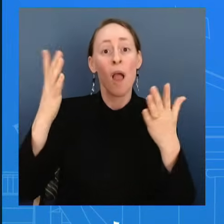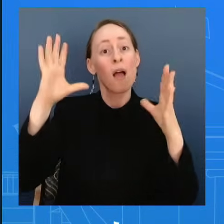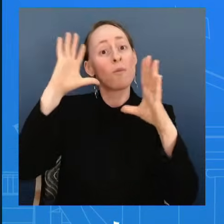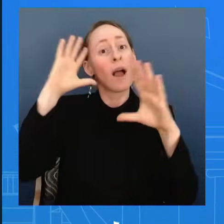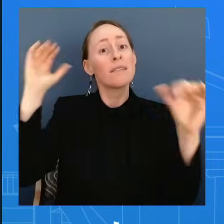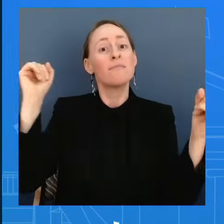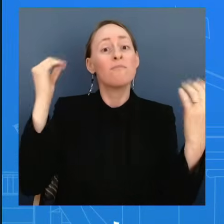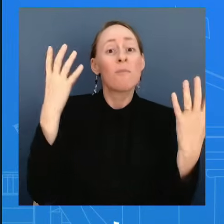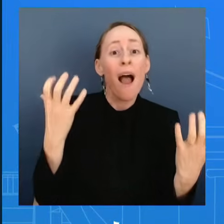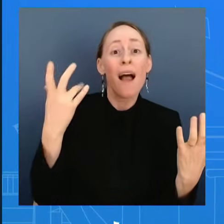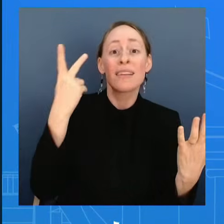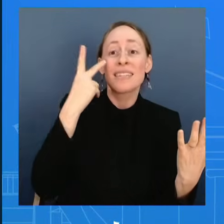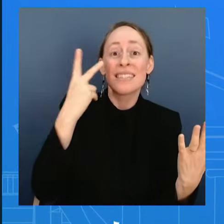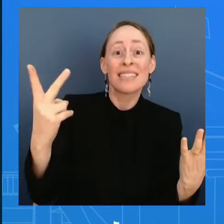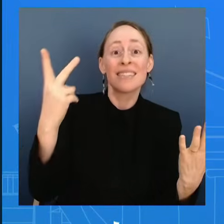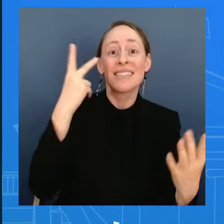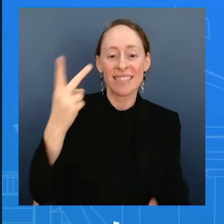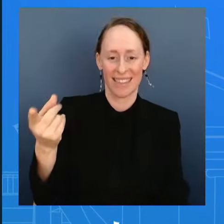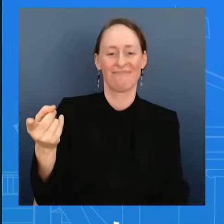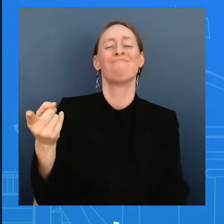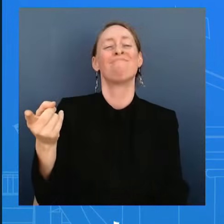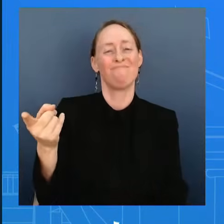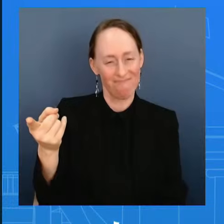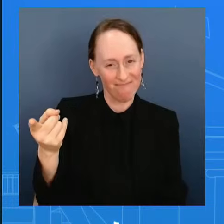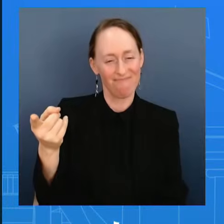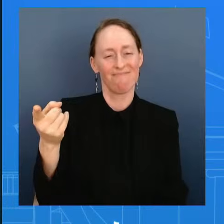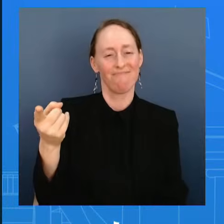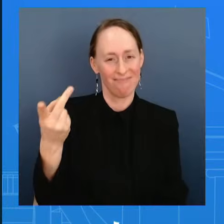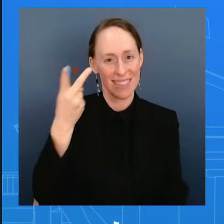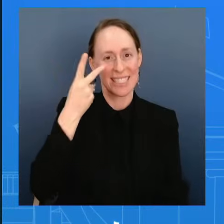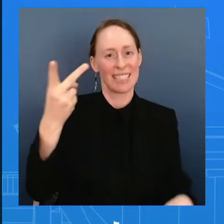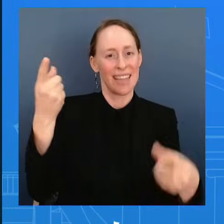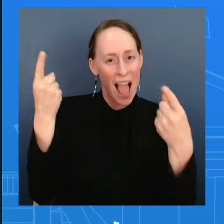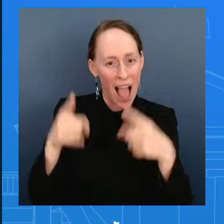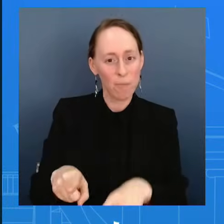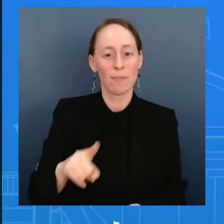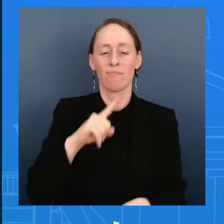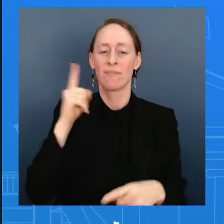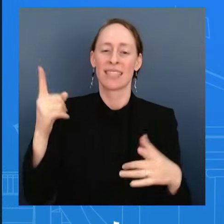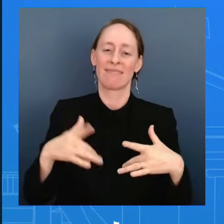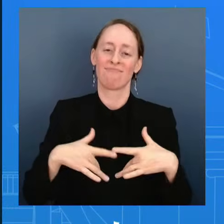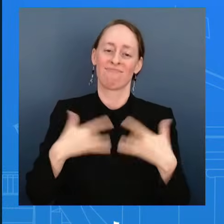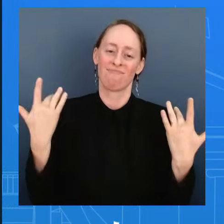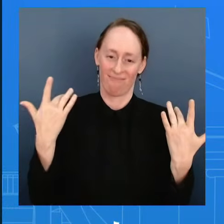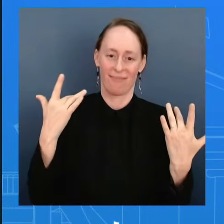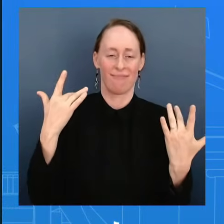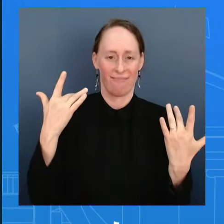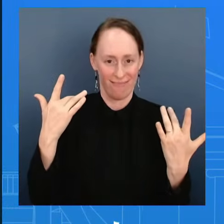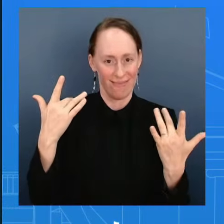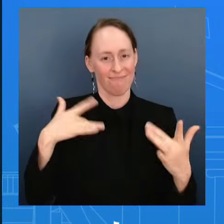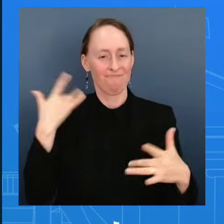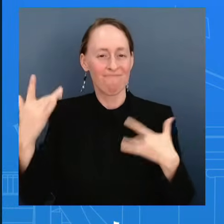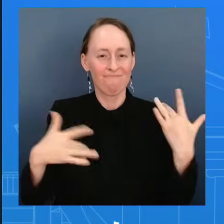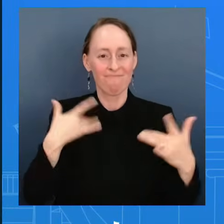And so, that is certainly our focus. And we're -- look, we're going to continue to keep -- keep an -- keep an eye on what's happening.